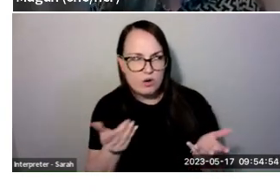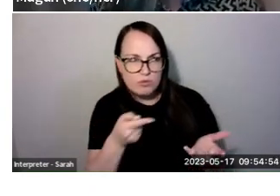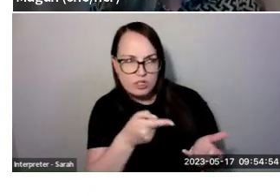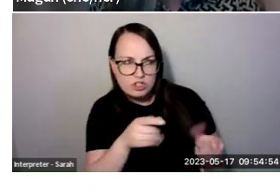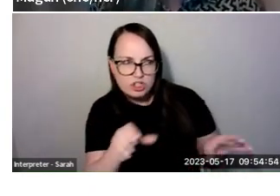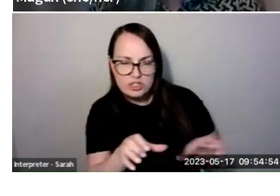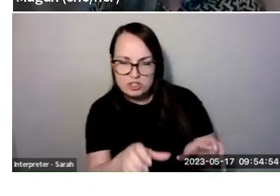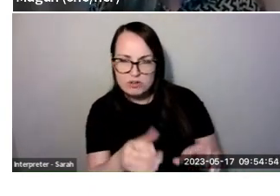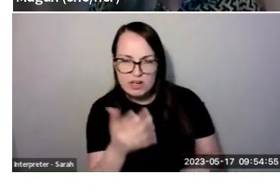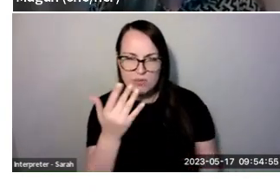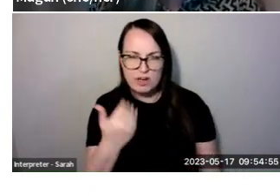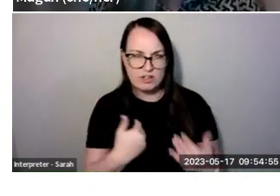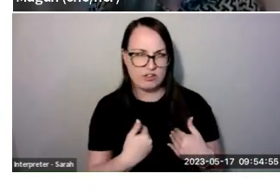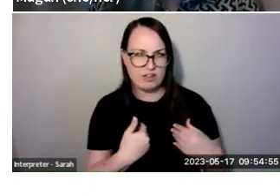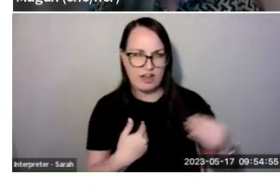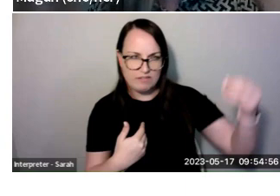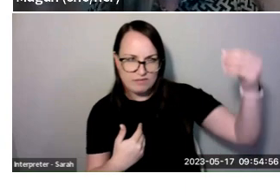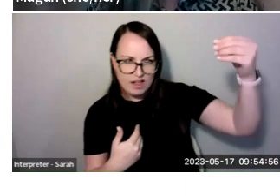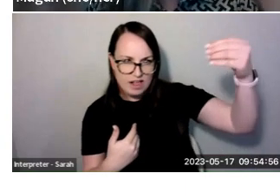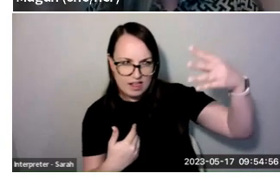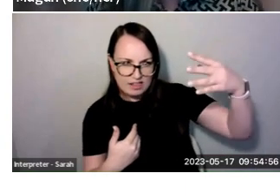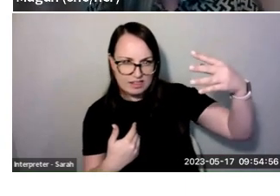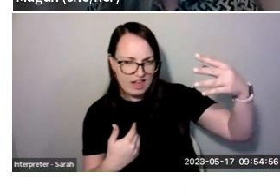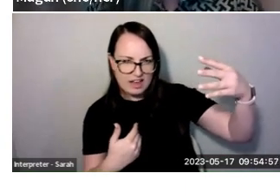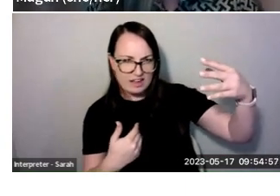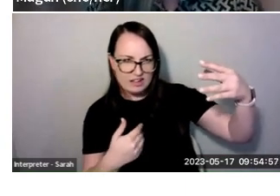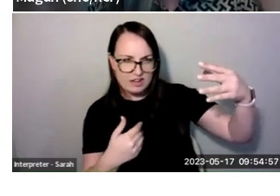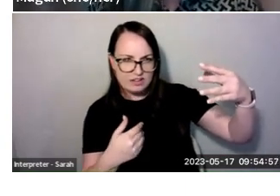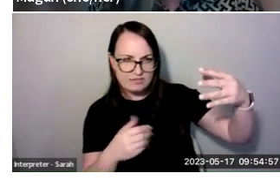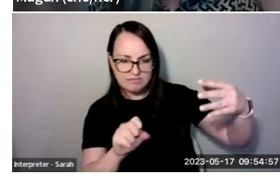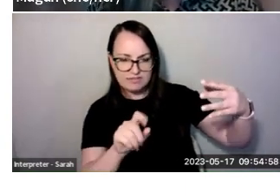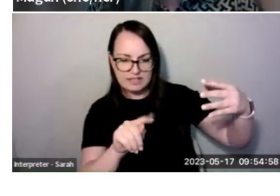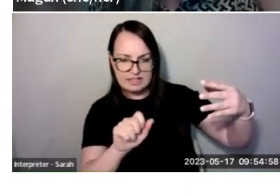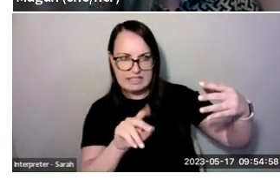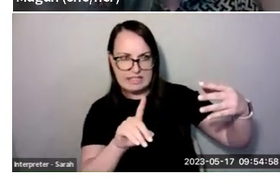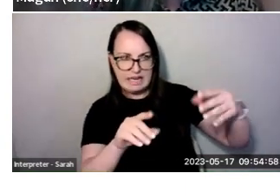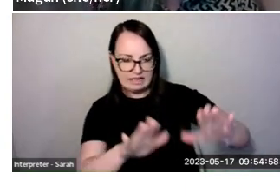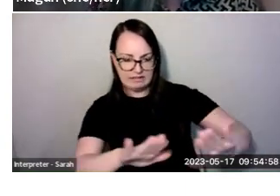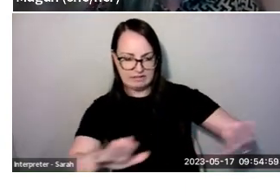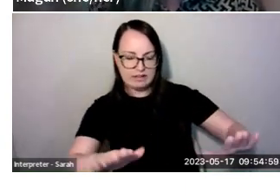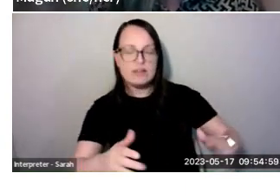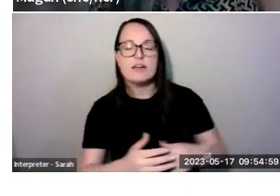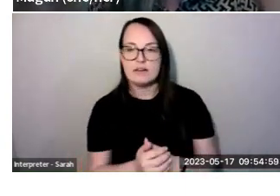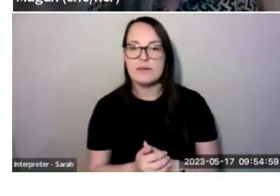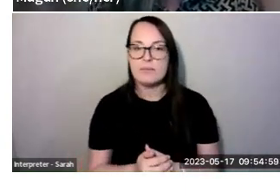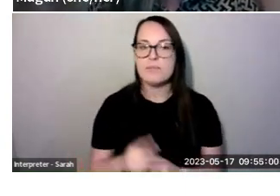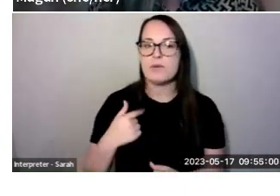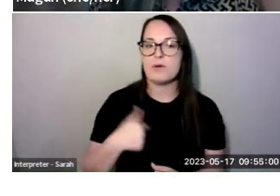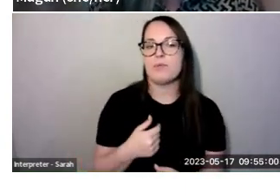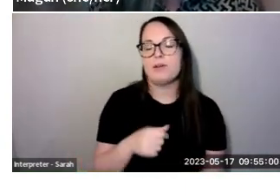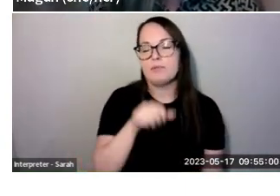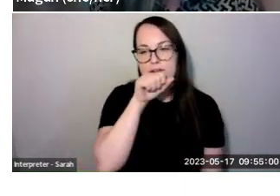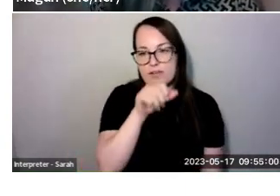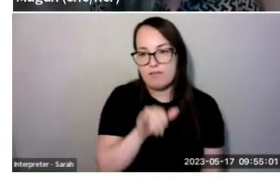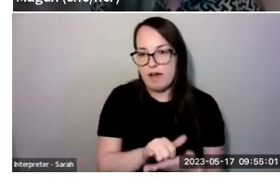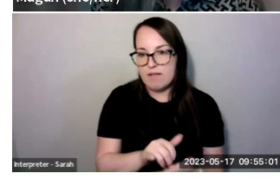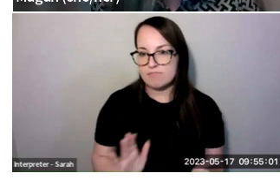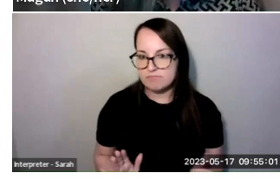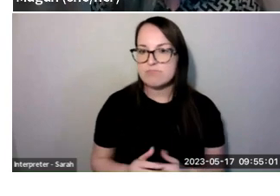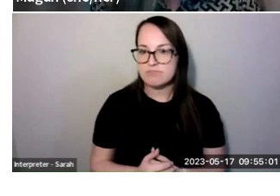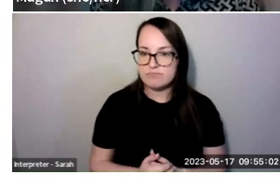and all of the people there asking, what's she doing over there? Why does she have a light on a stand?